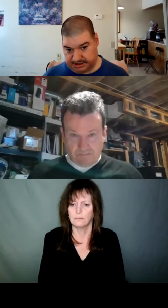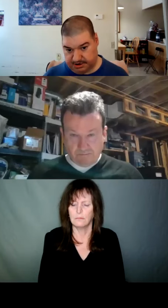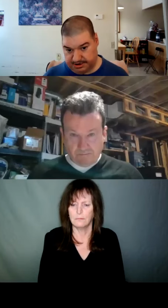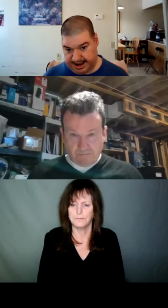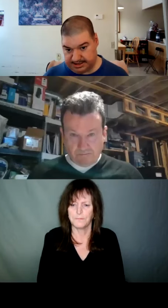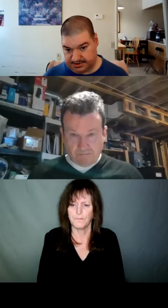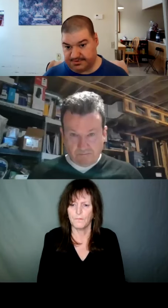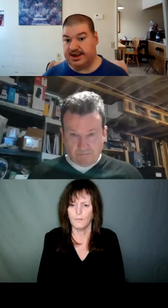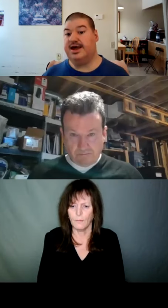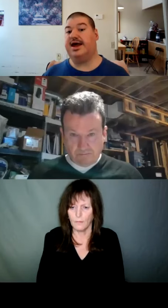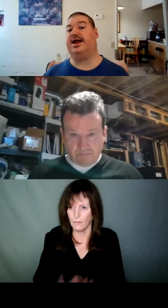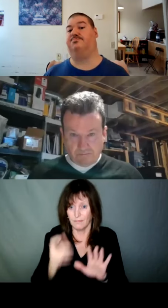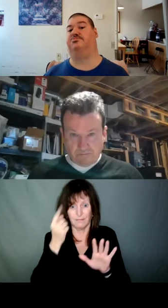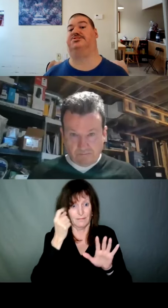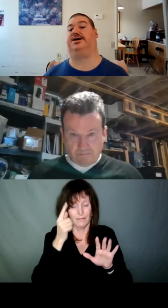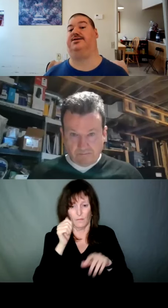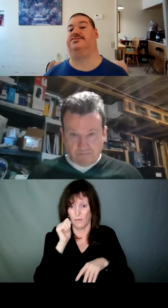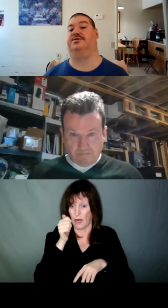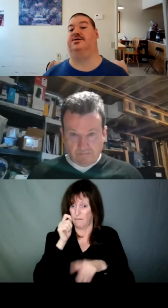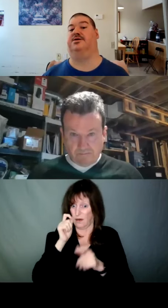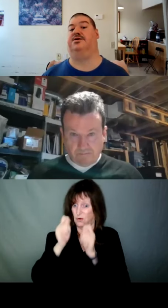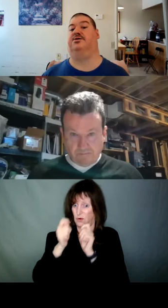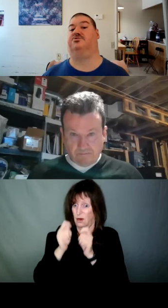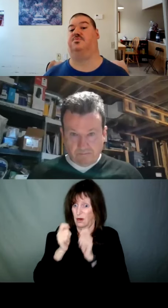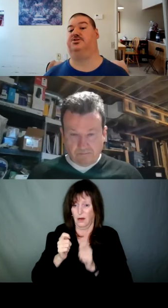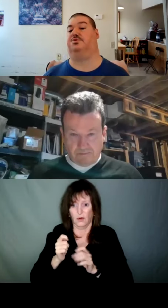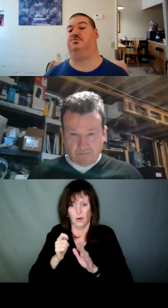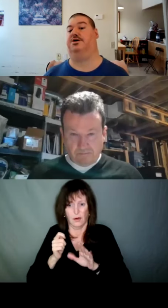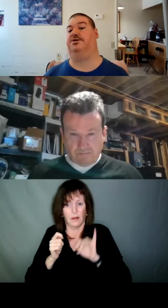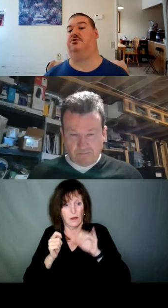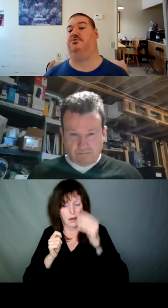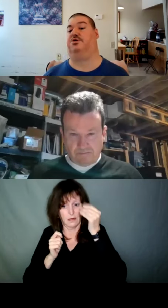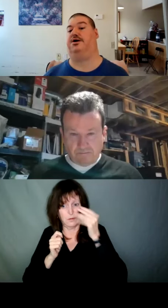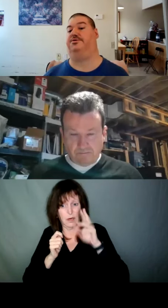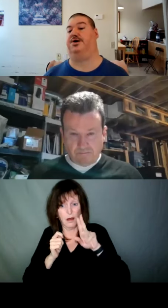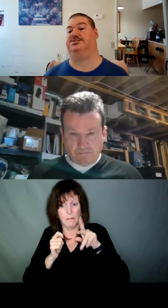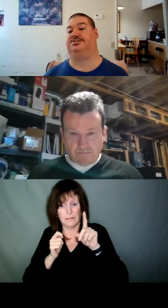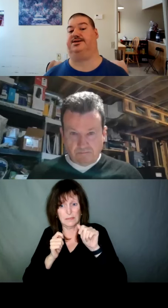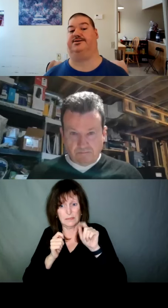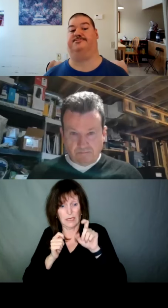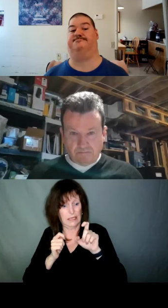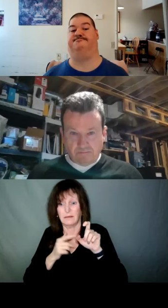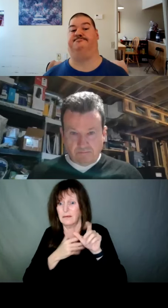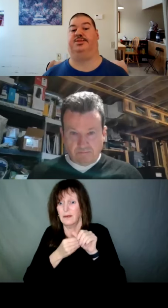or information about Covid-19 vaccines. As things are changing rapidly , this information is current